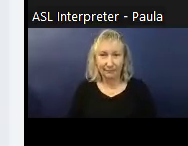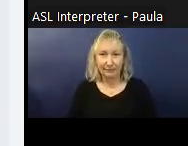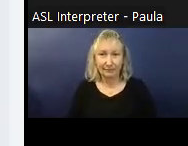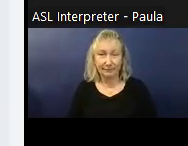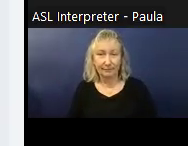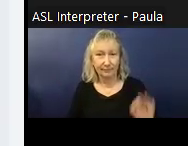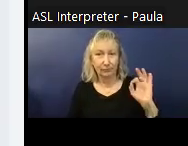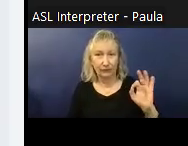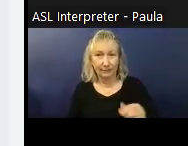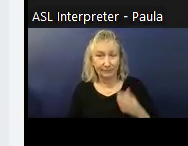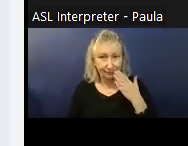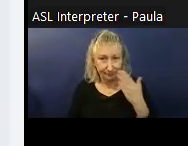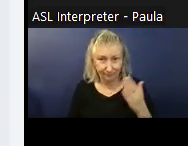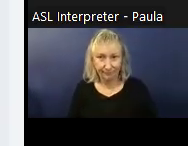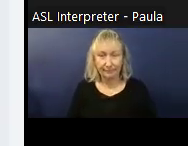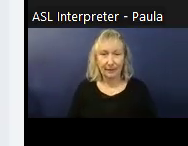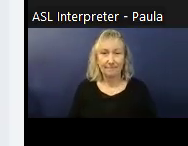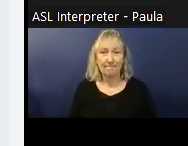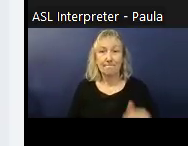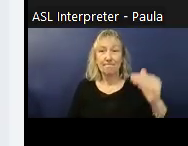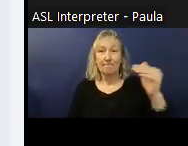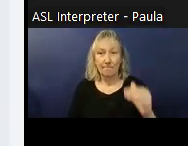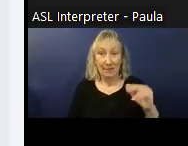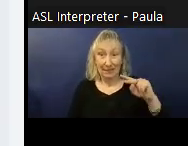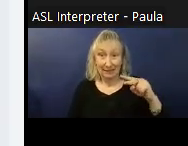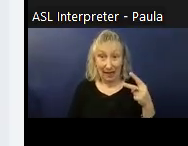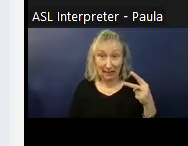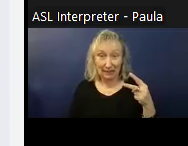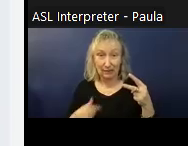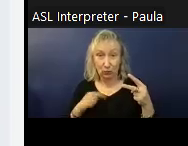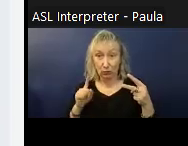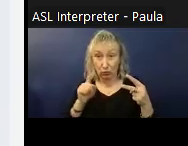And then my, my other question is on #10 OK.